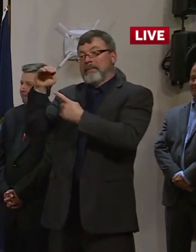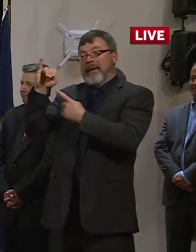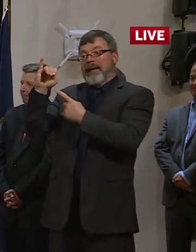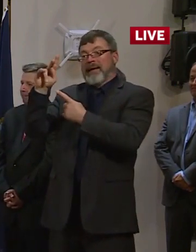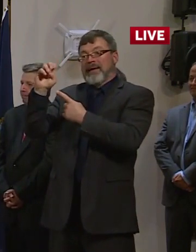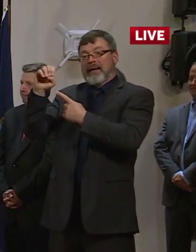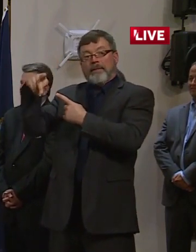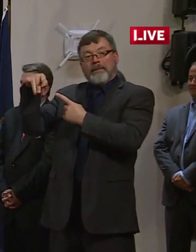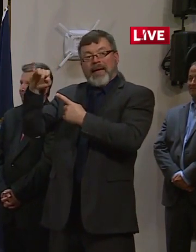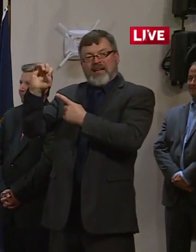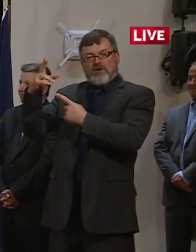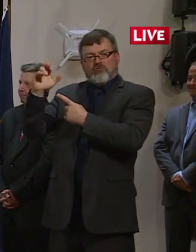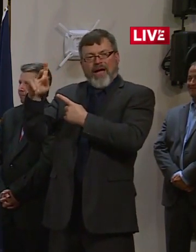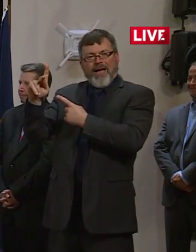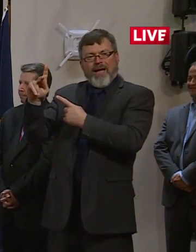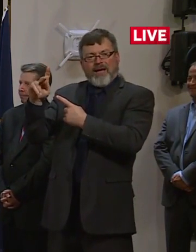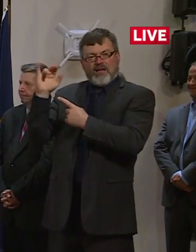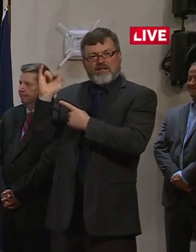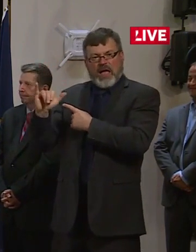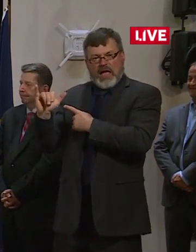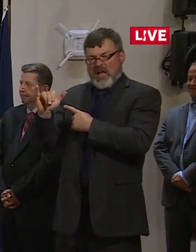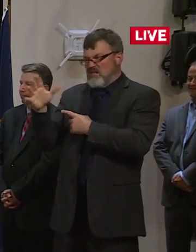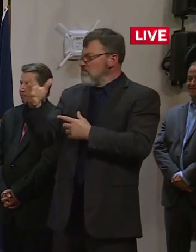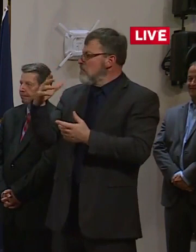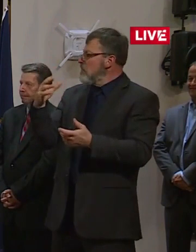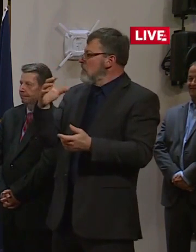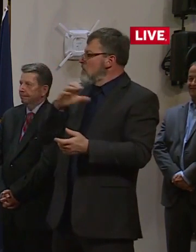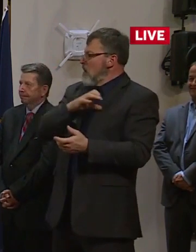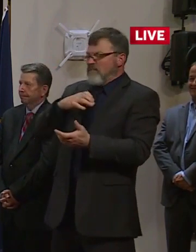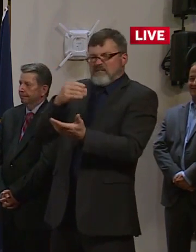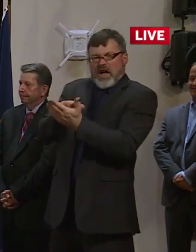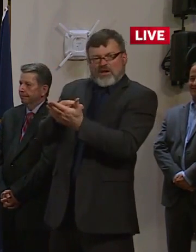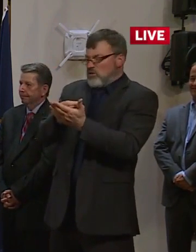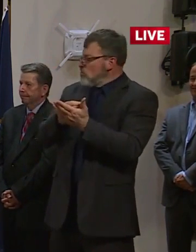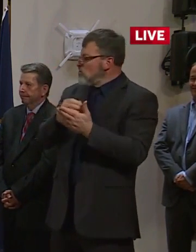FOR EXAMPLE, WHEN I APPOINTED MIKE AS THE COMMISSIONER OF